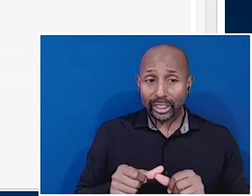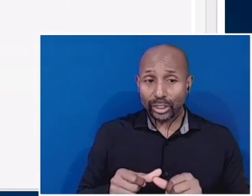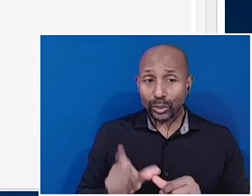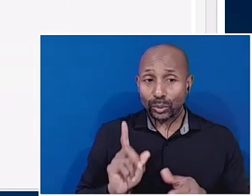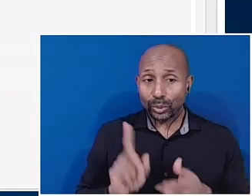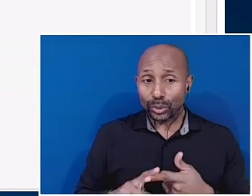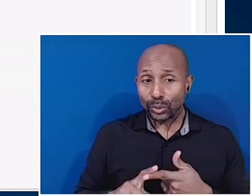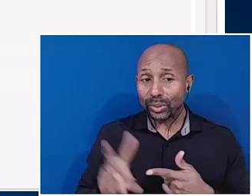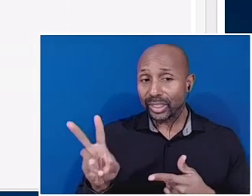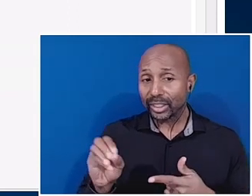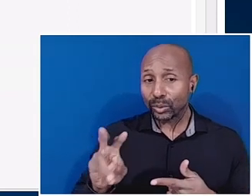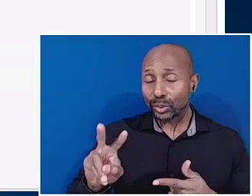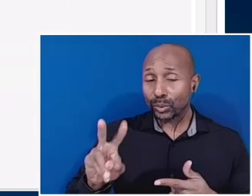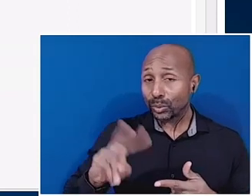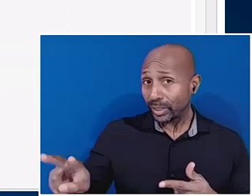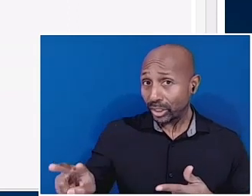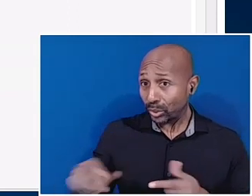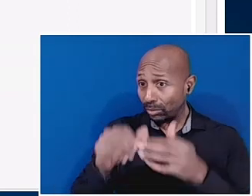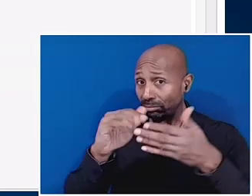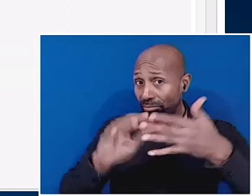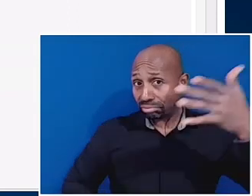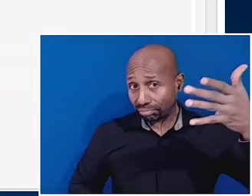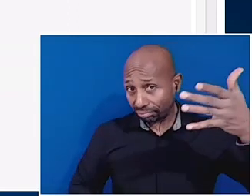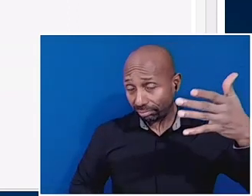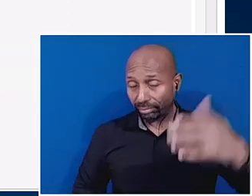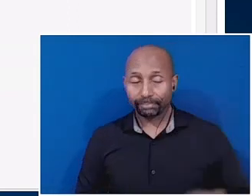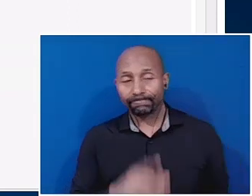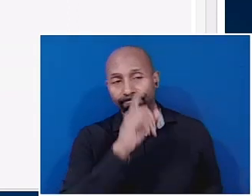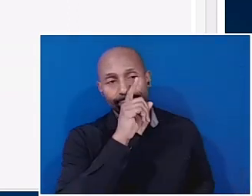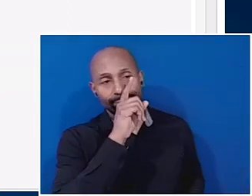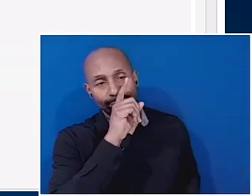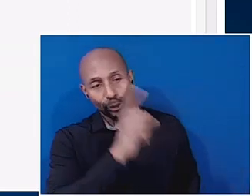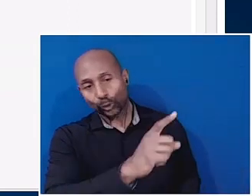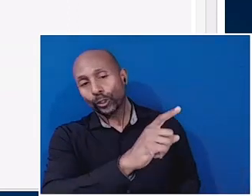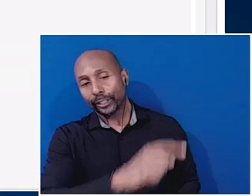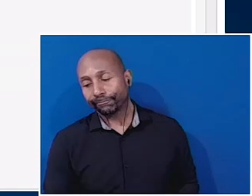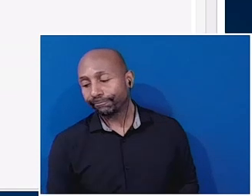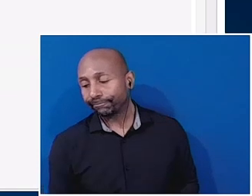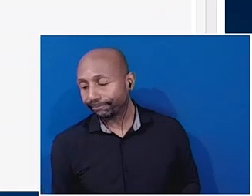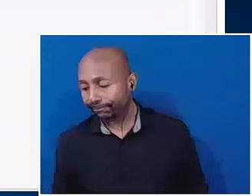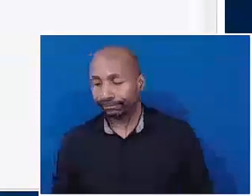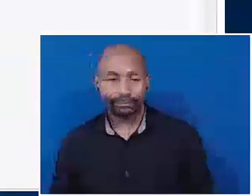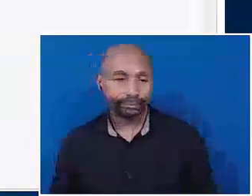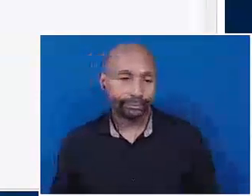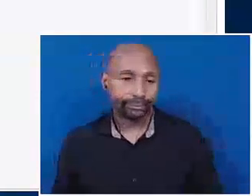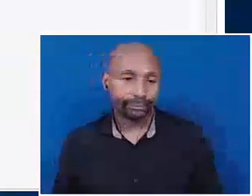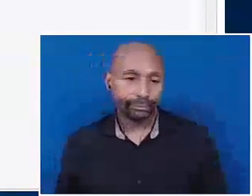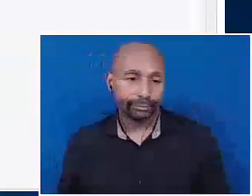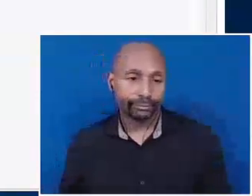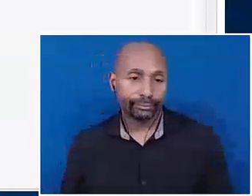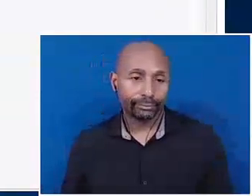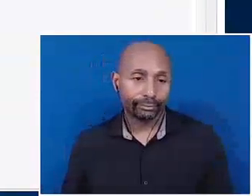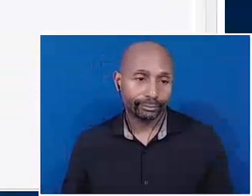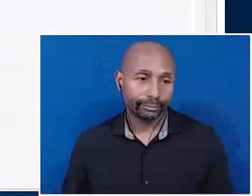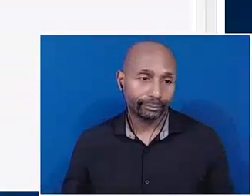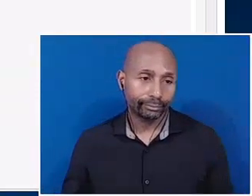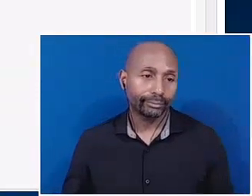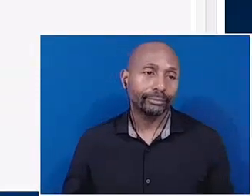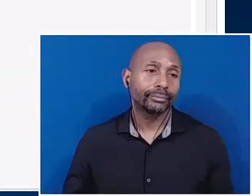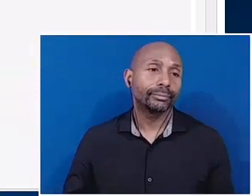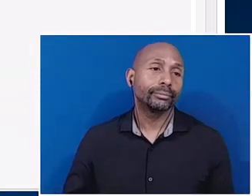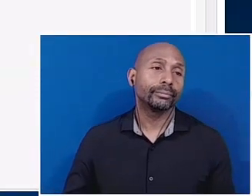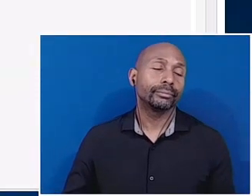Sure. Let's- we can actually go to (b).